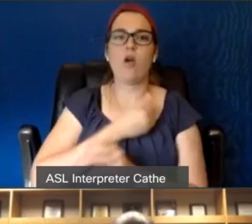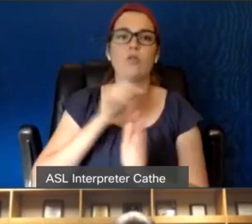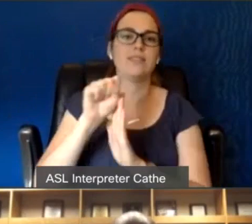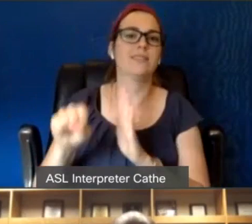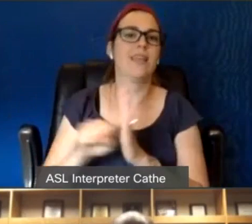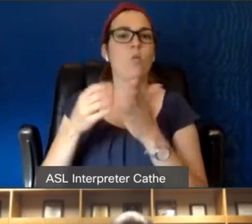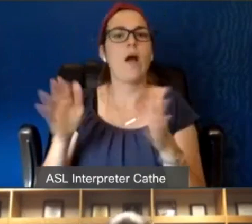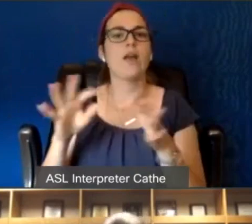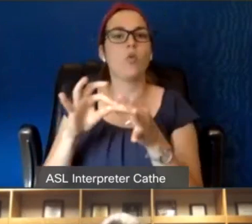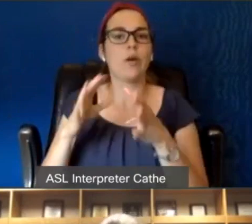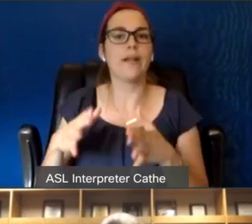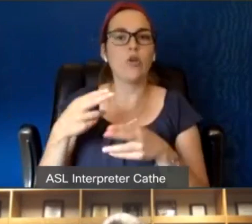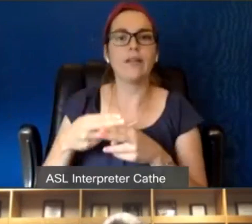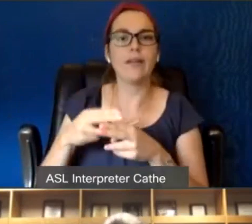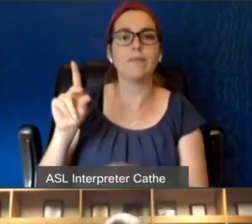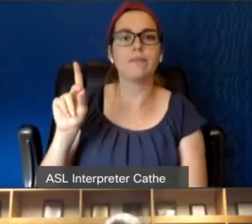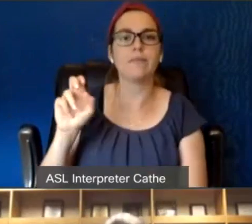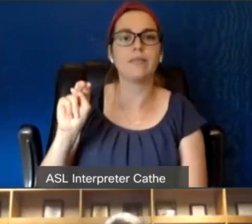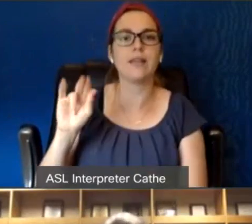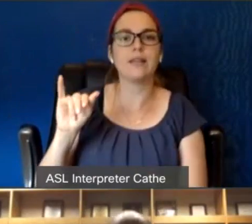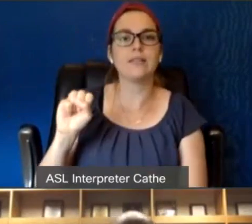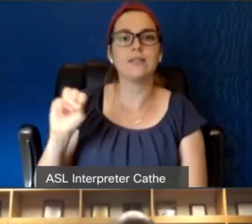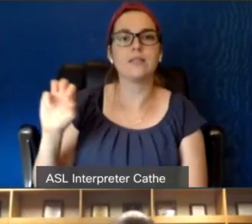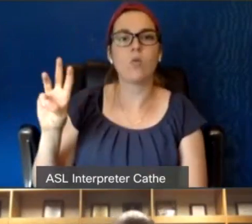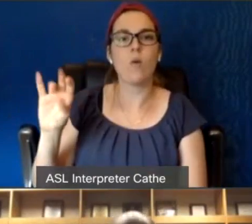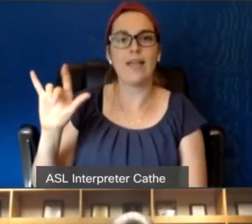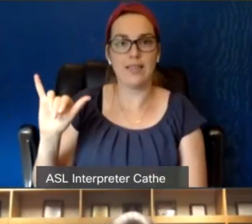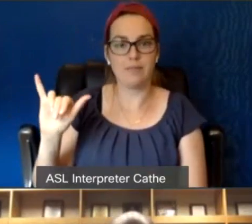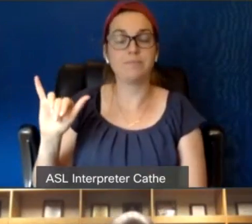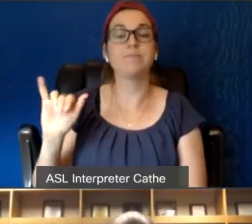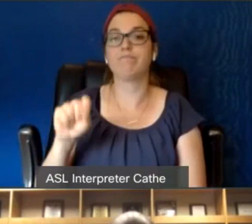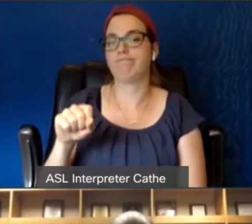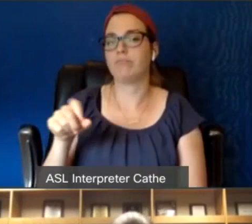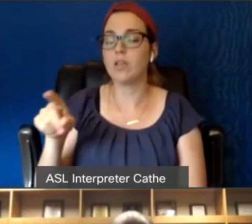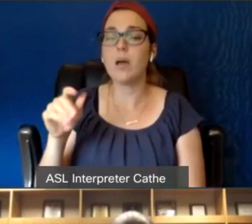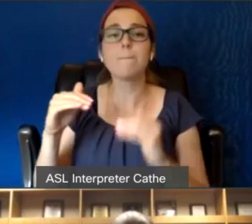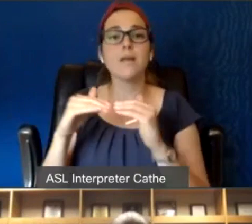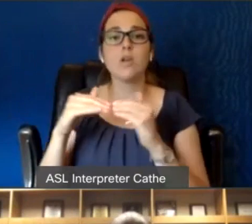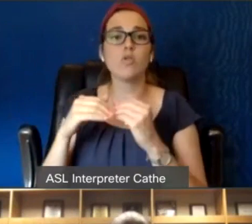is that peer recovery specialists are essential part of every treatment court throughout our State now